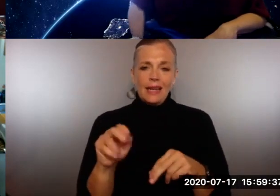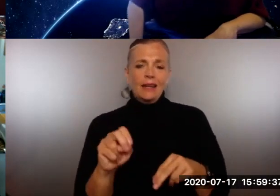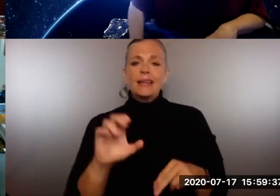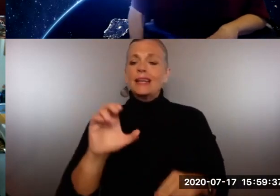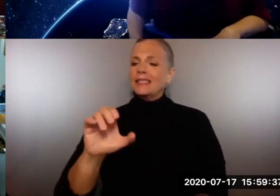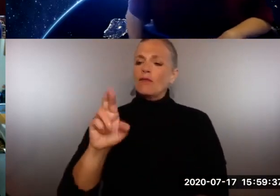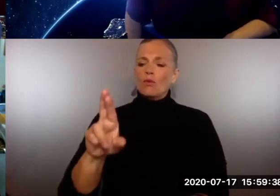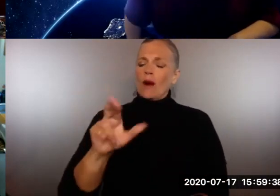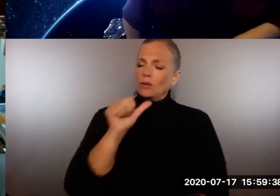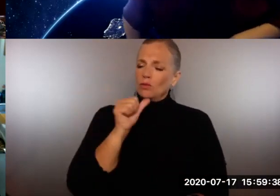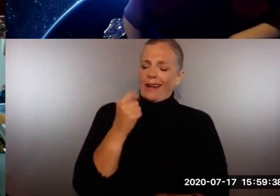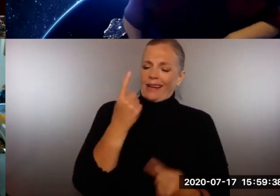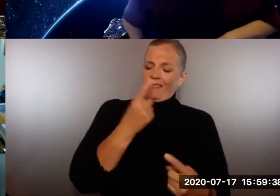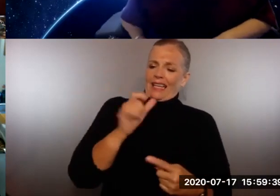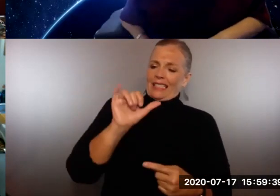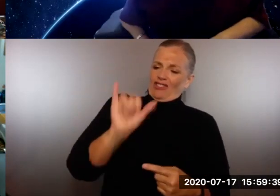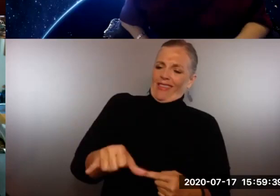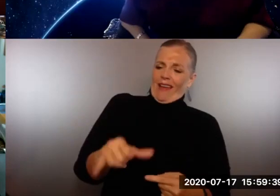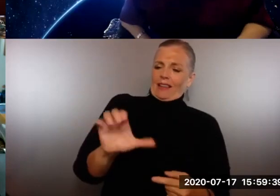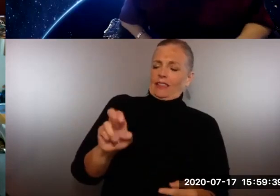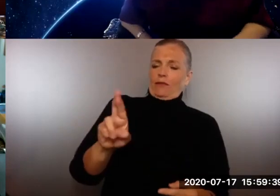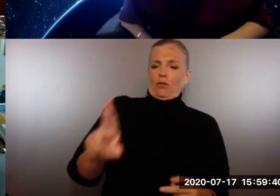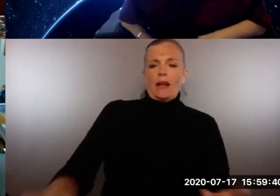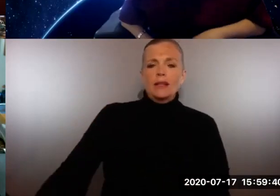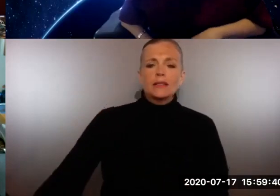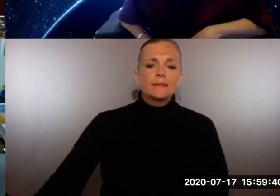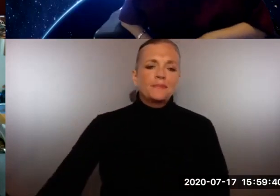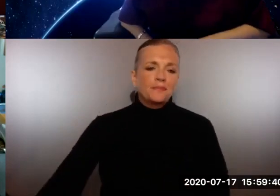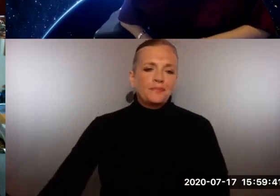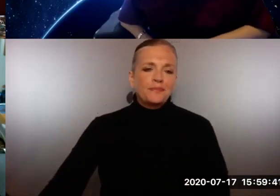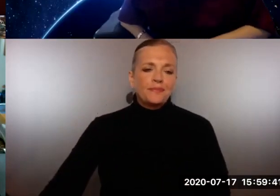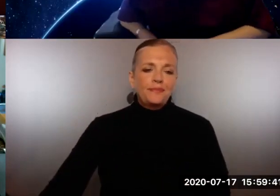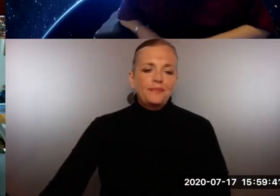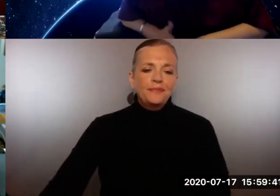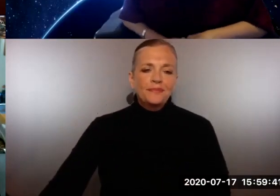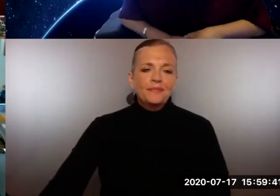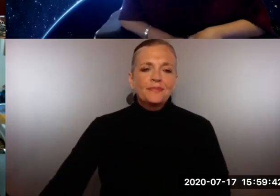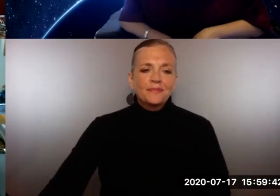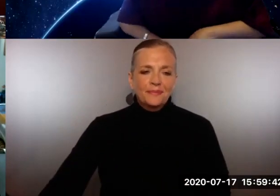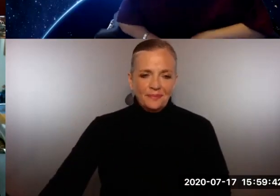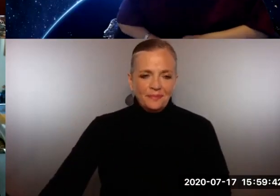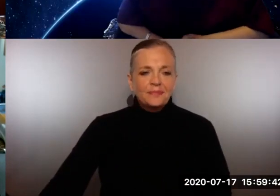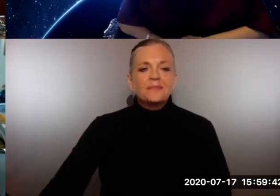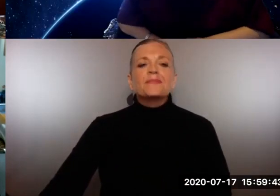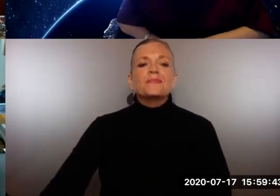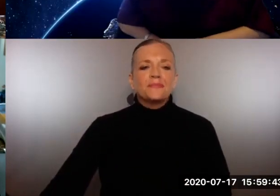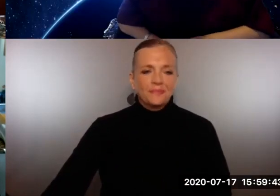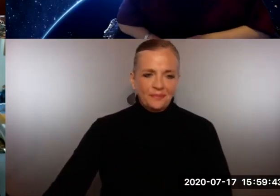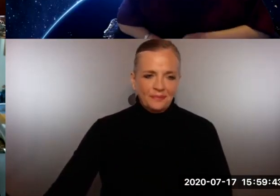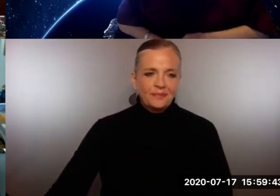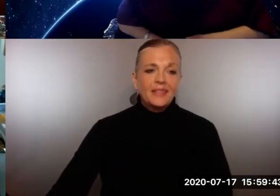Section 504 is widely regarded as the first disability civil rights legislation.